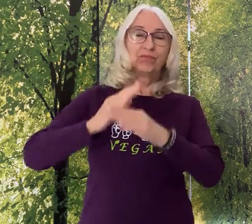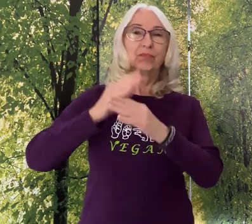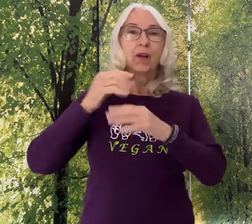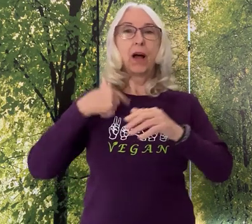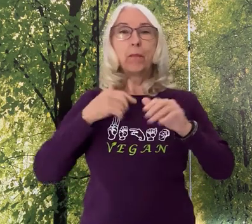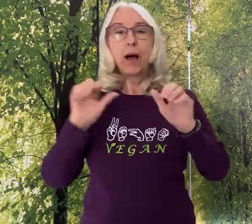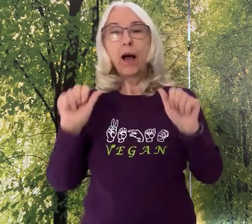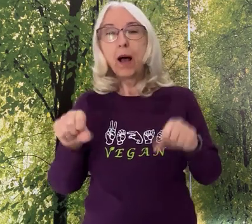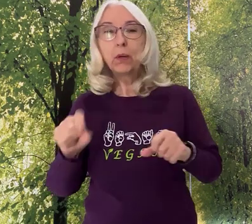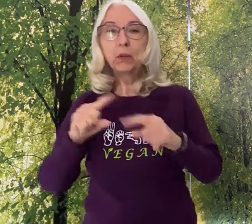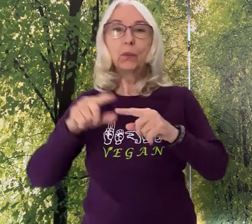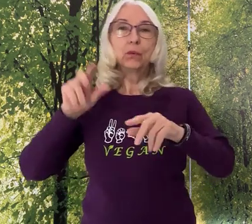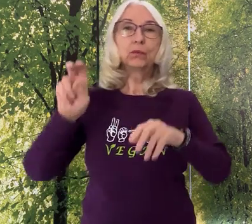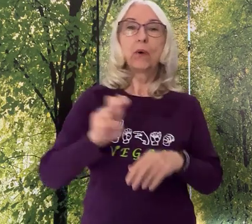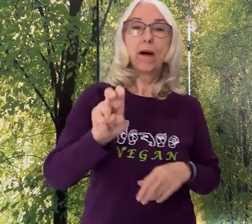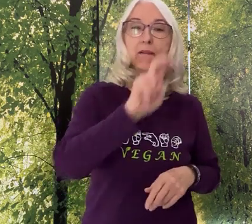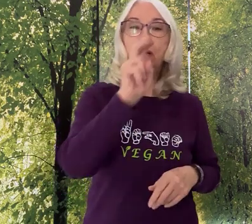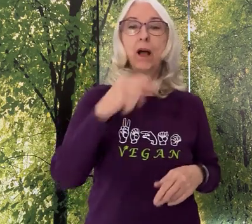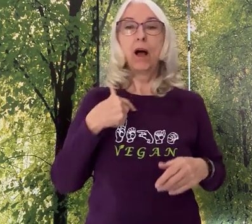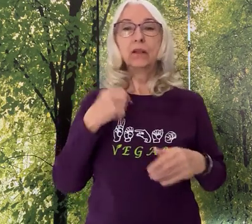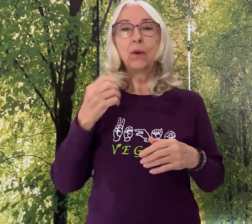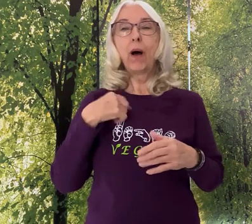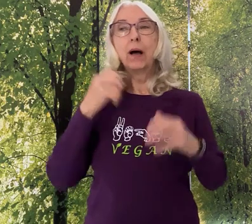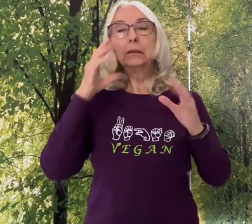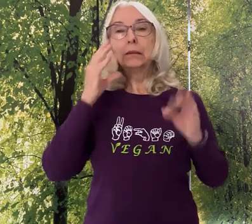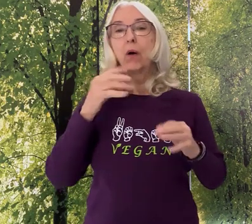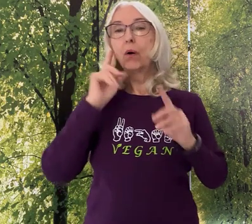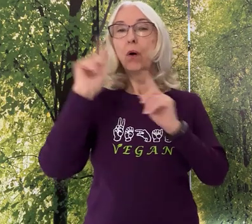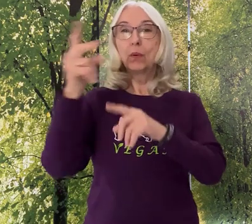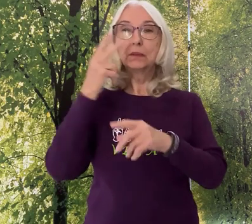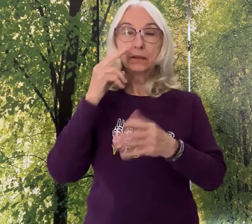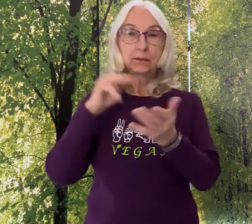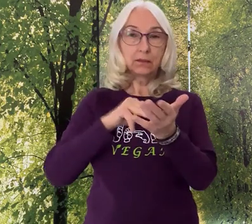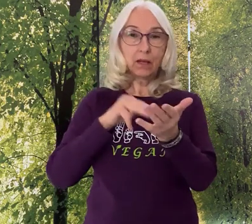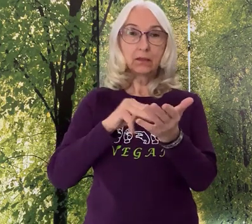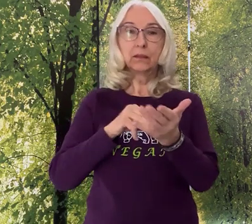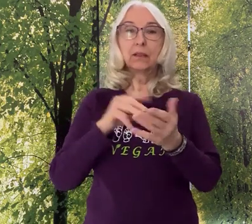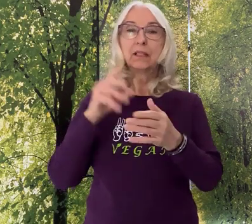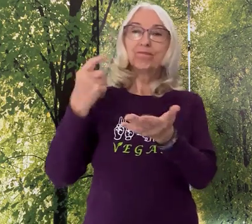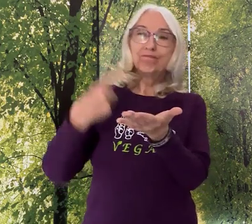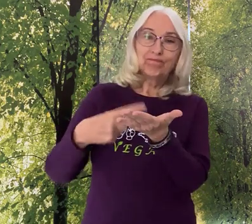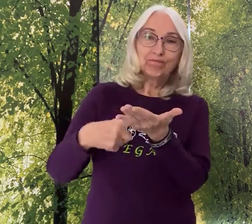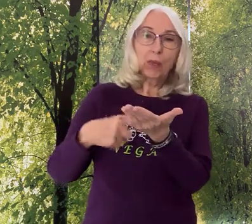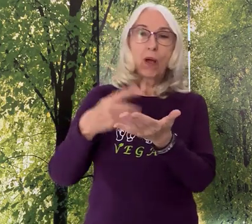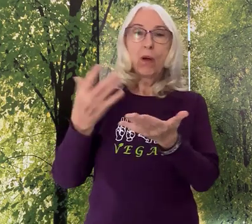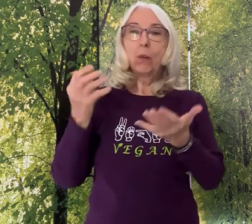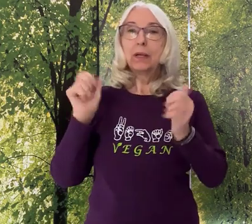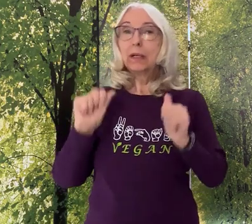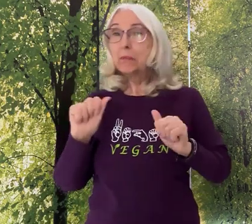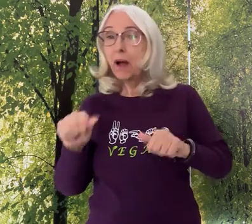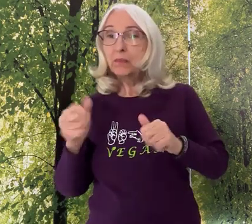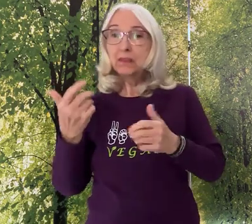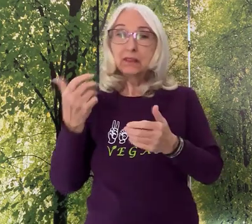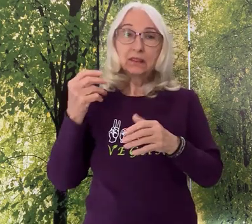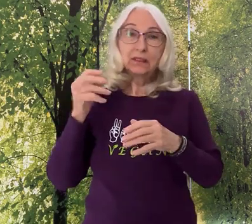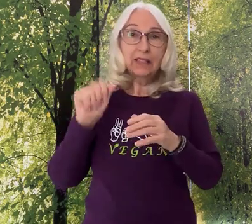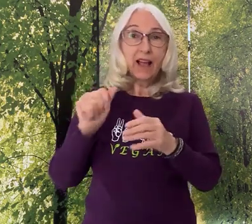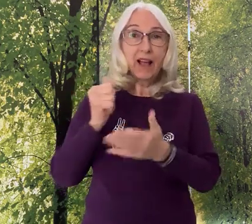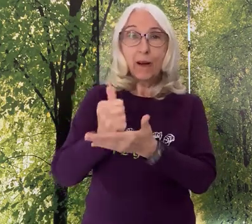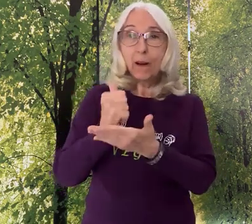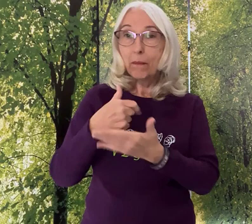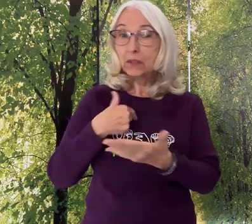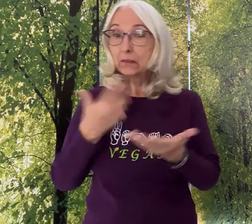my ability to travel, so I went in to see my doctor and discuss what might be done to help.